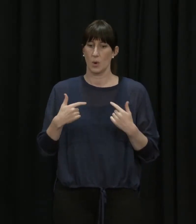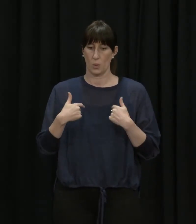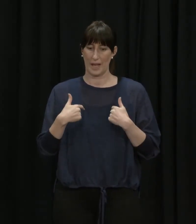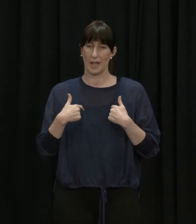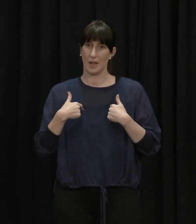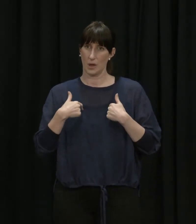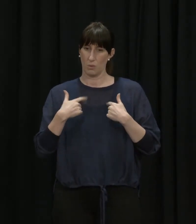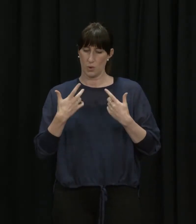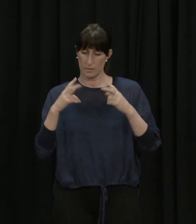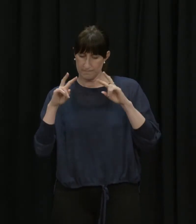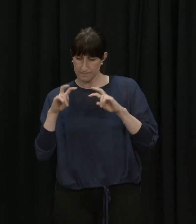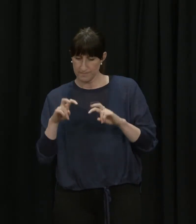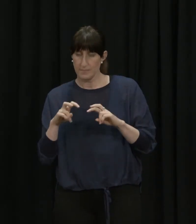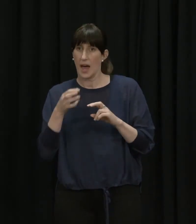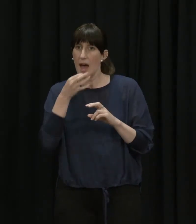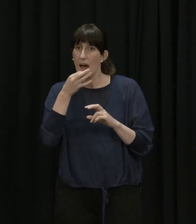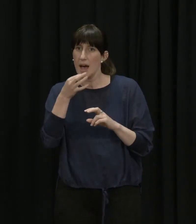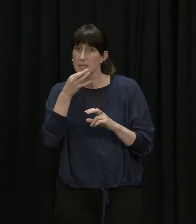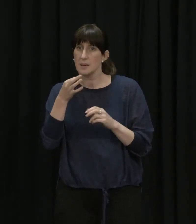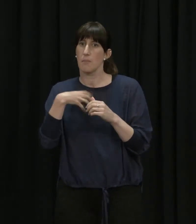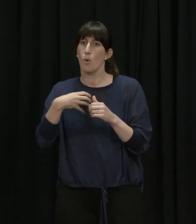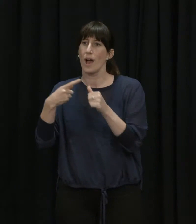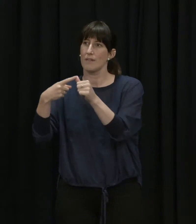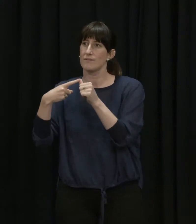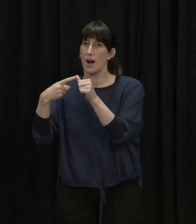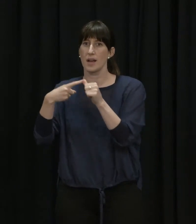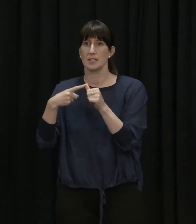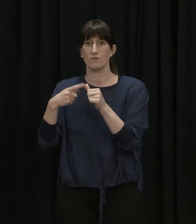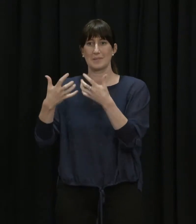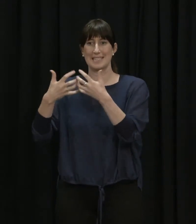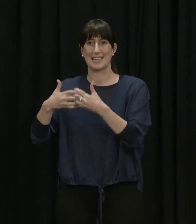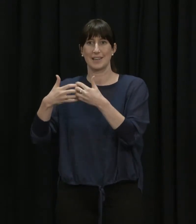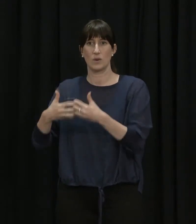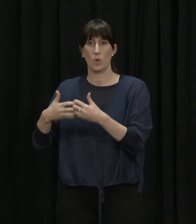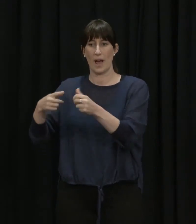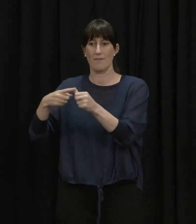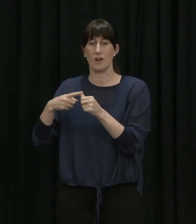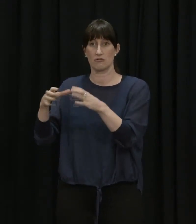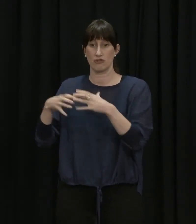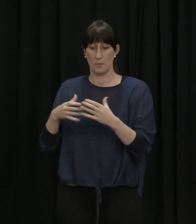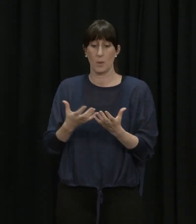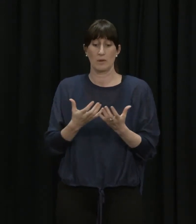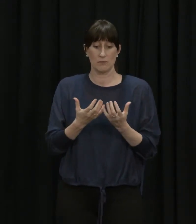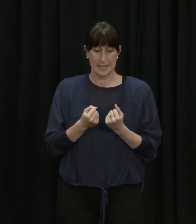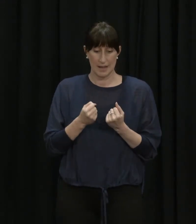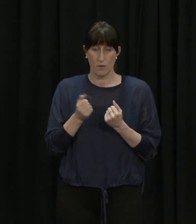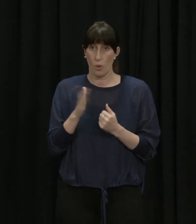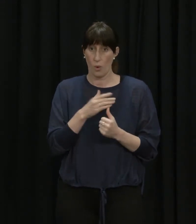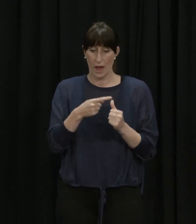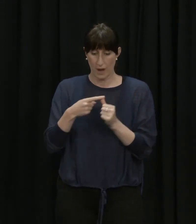vaccine in five to 11-year-old, we will, as is typical, seek further nickel and scientific